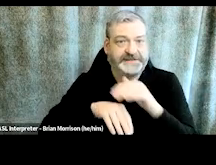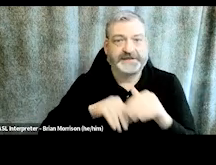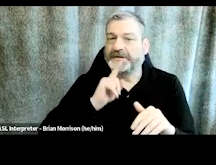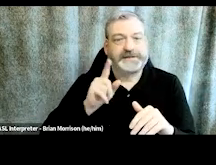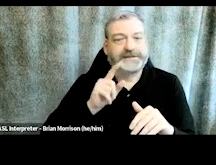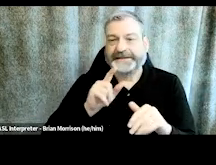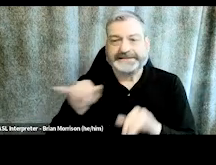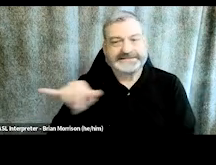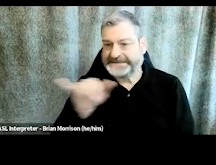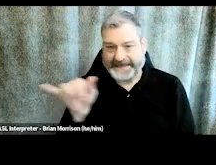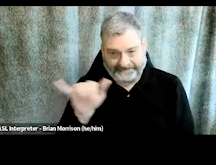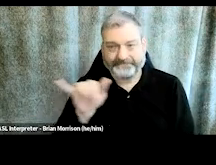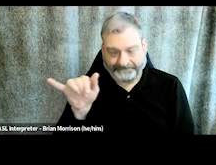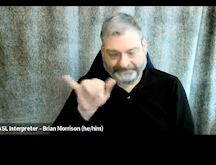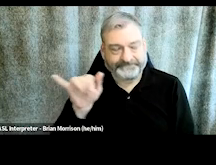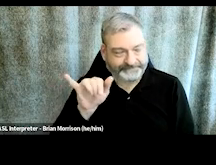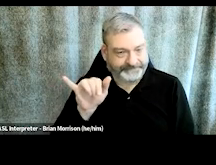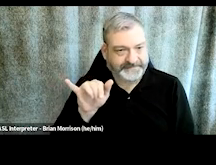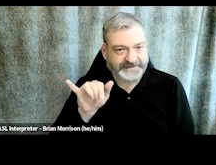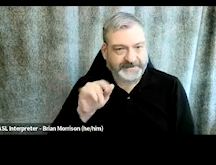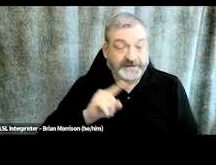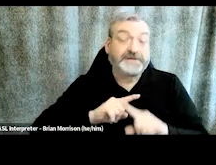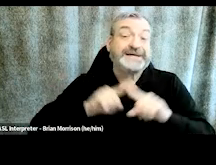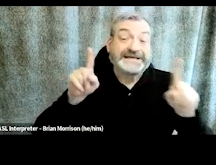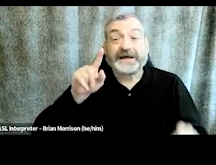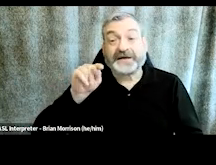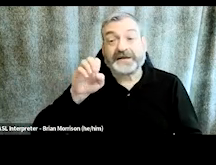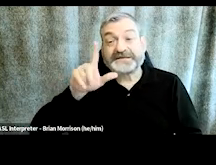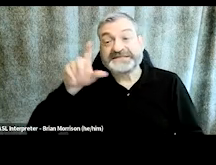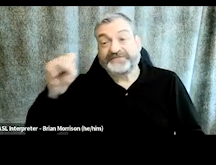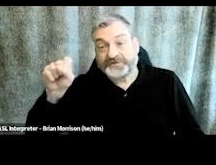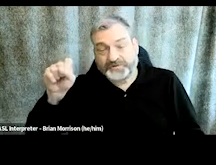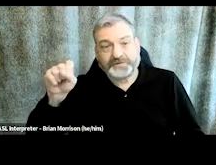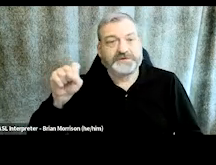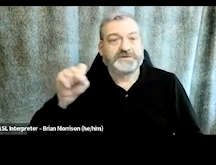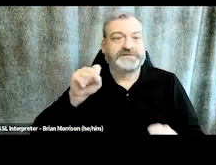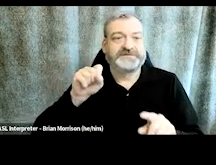We're not going to have all the same tools or features in applications to make them